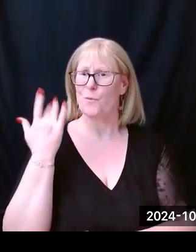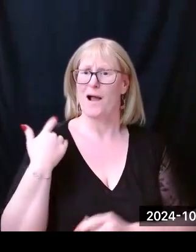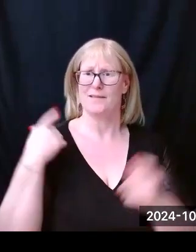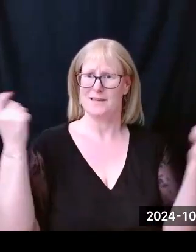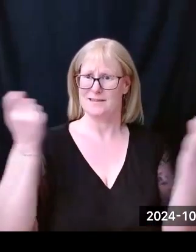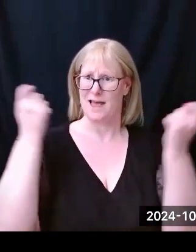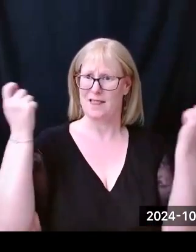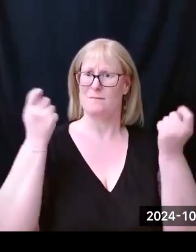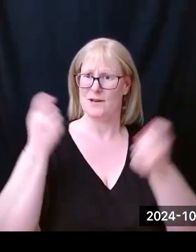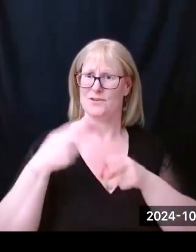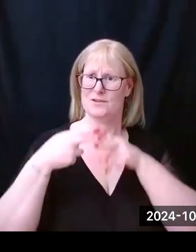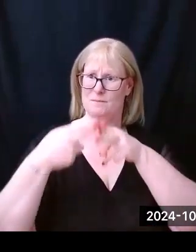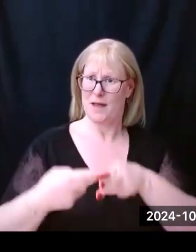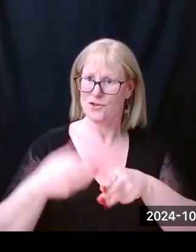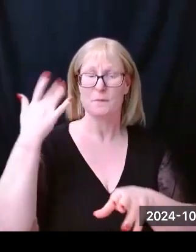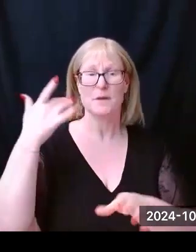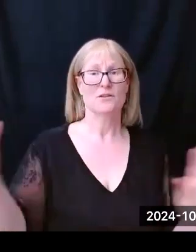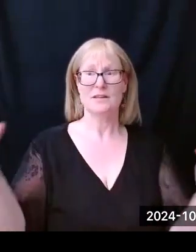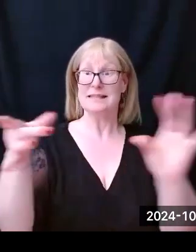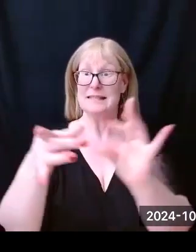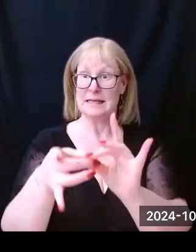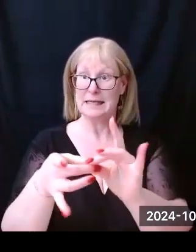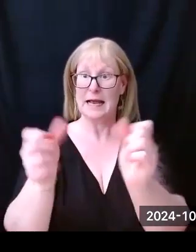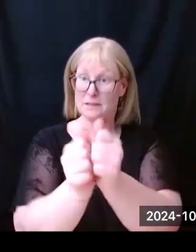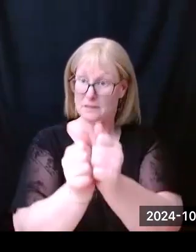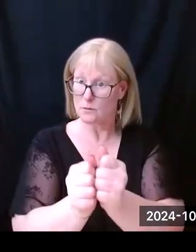is because this actually connects to what we talk about tonight.